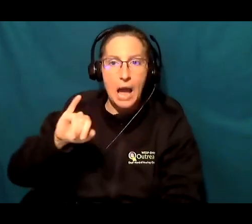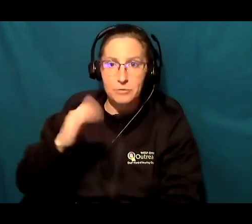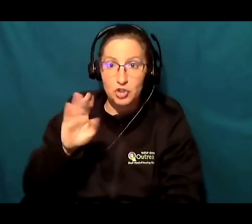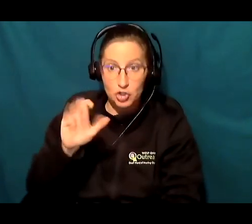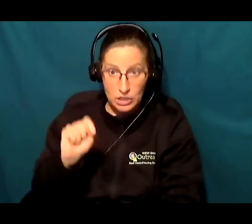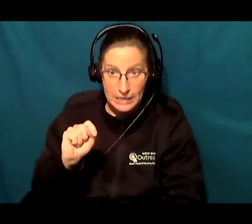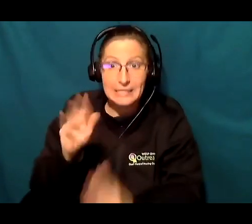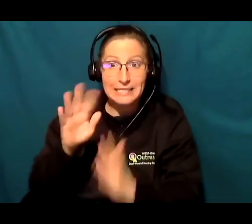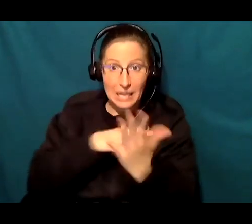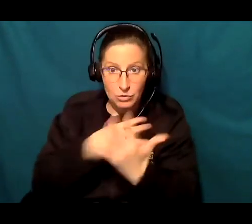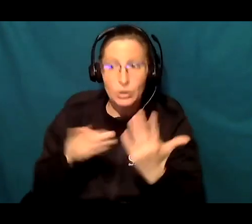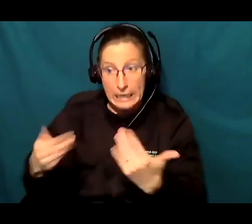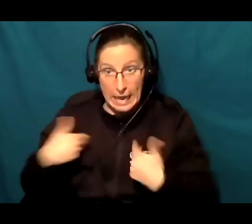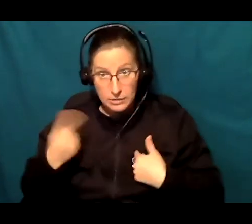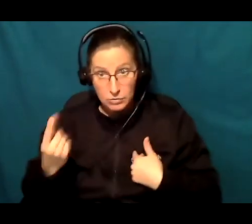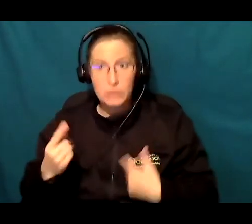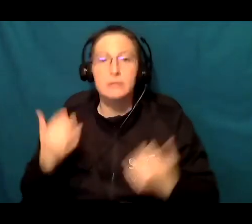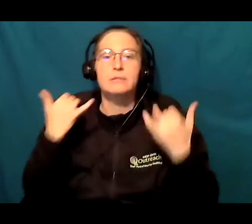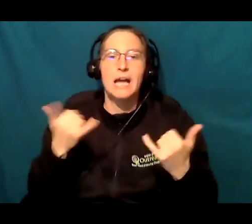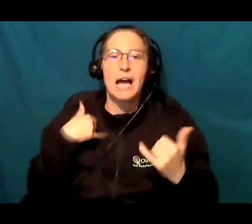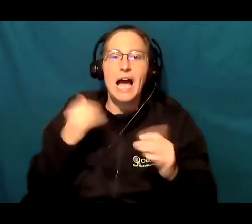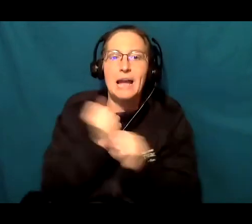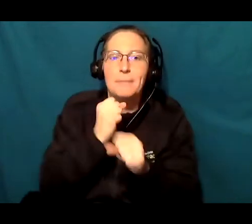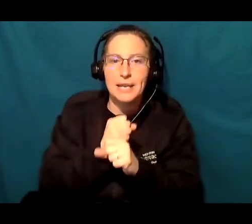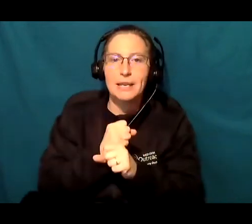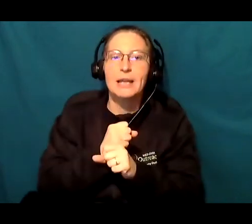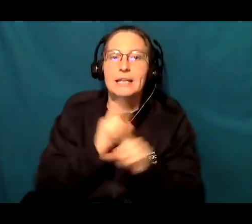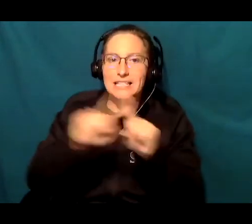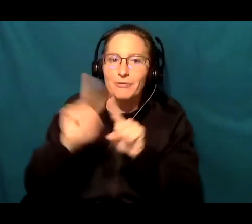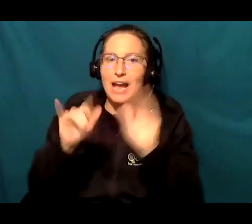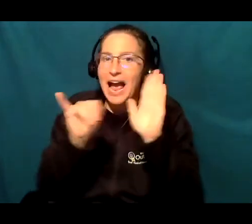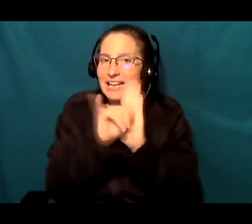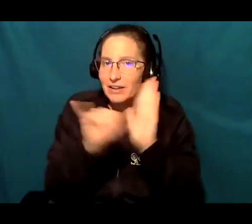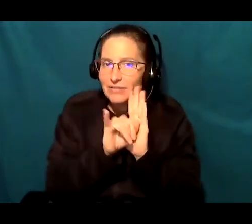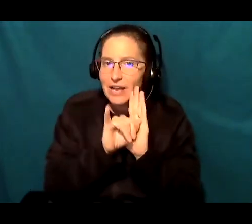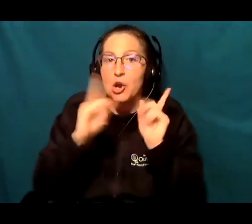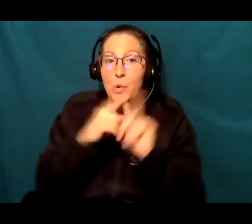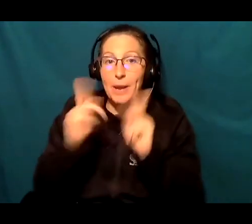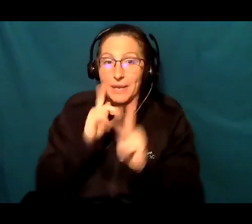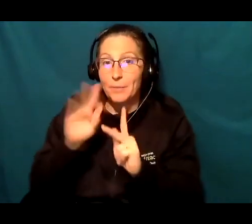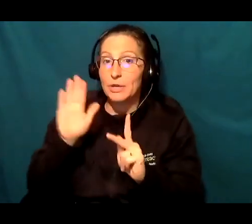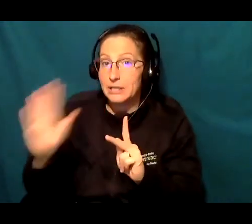So now, I've created identifiers for when the people in his group are talking.